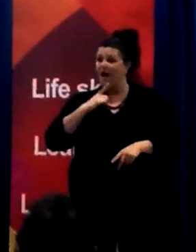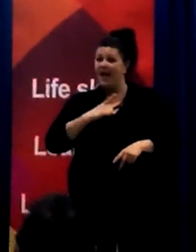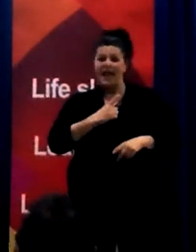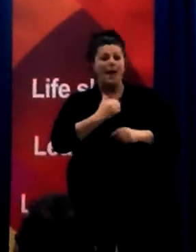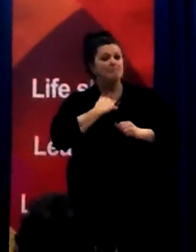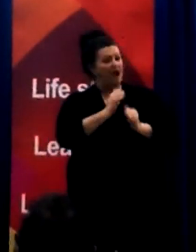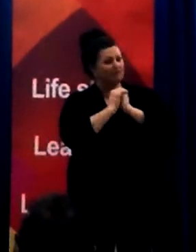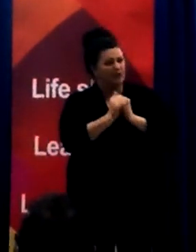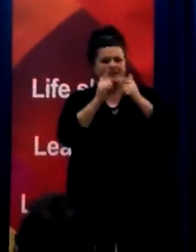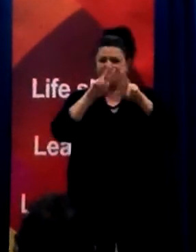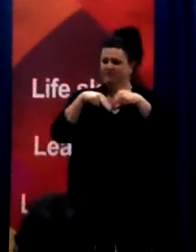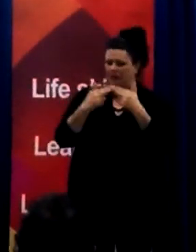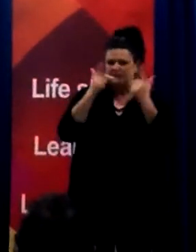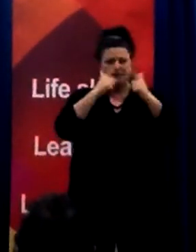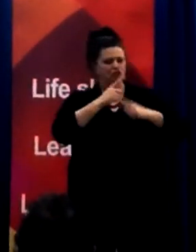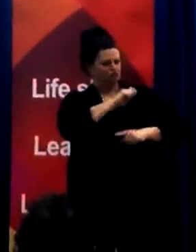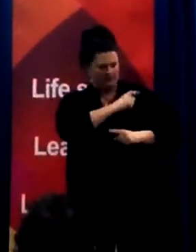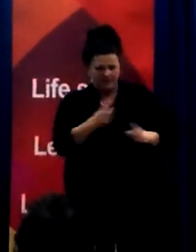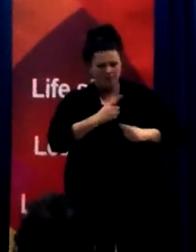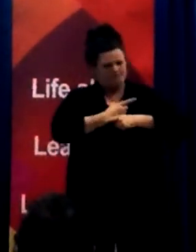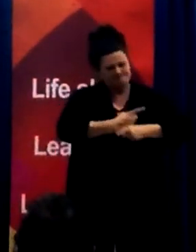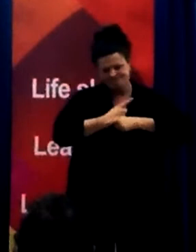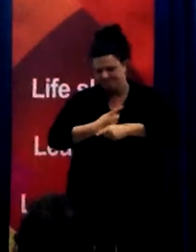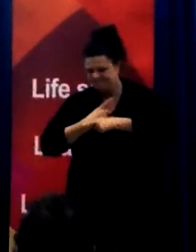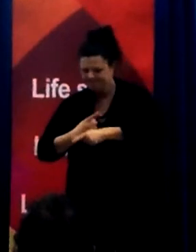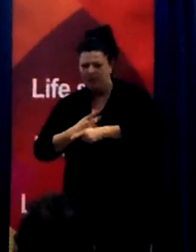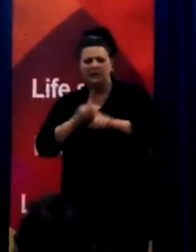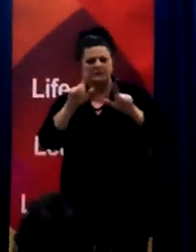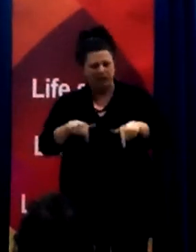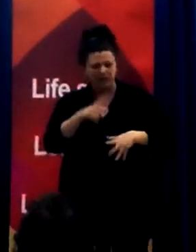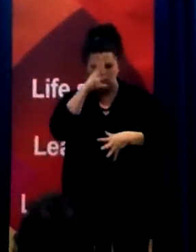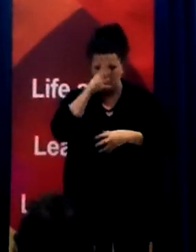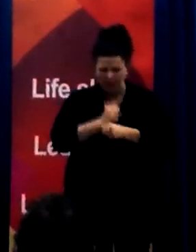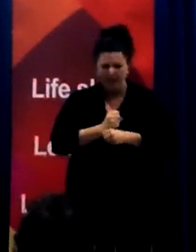but also I listened to them and believed that everything was going to be okay.